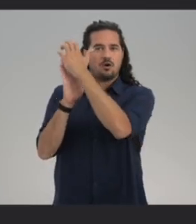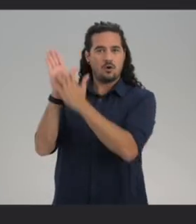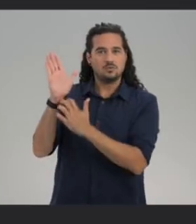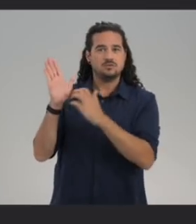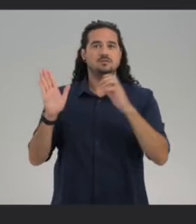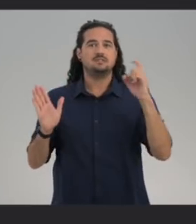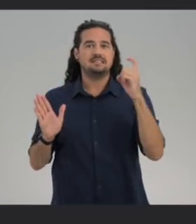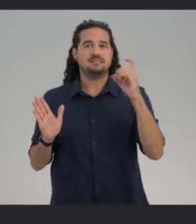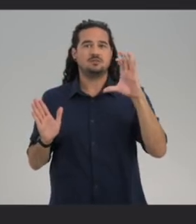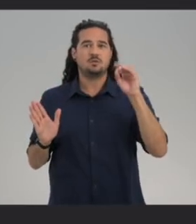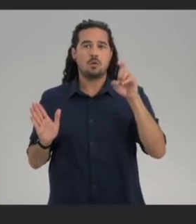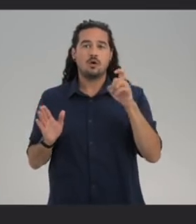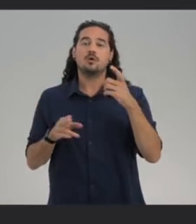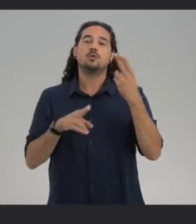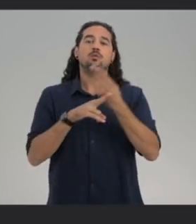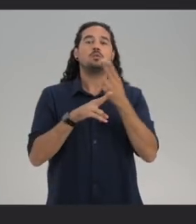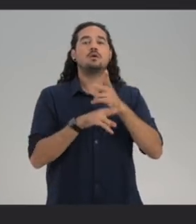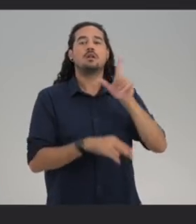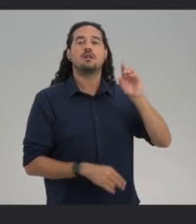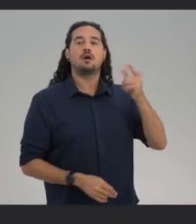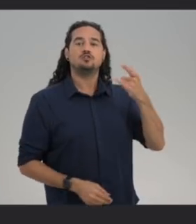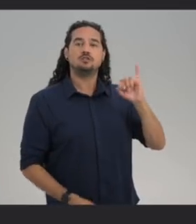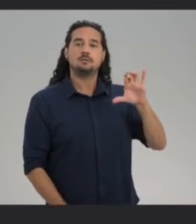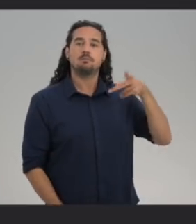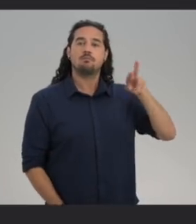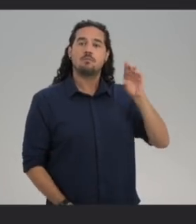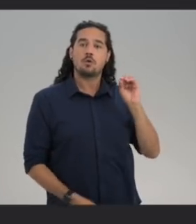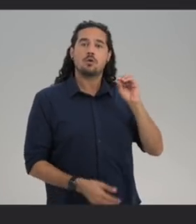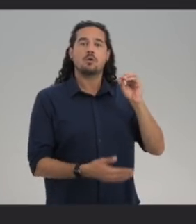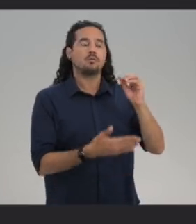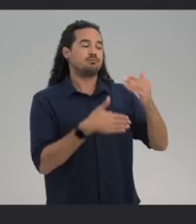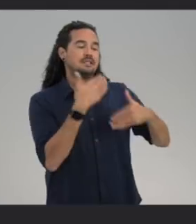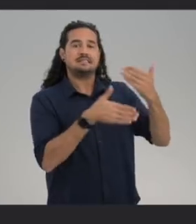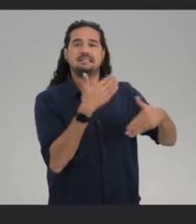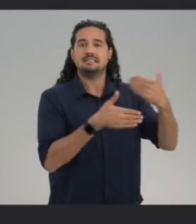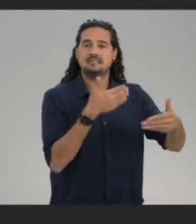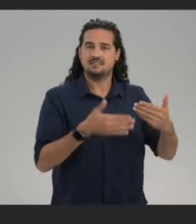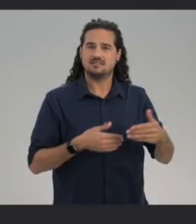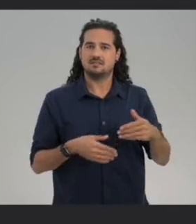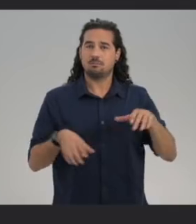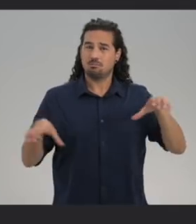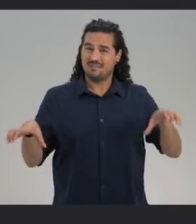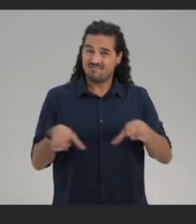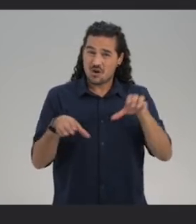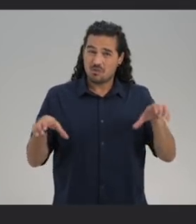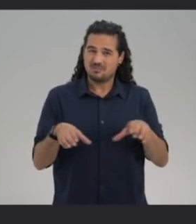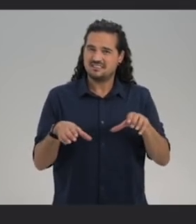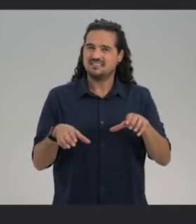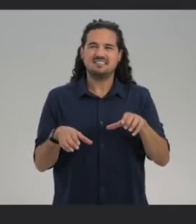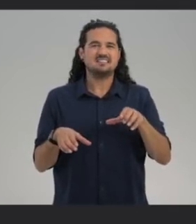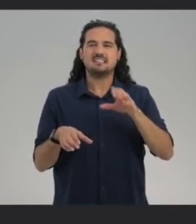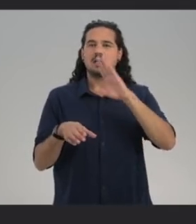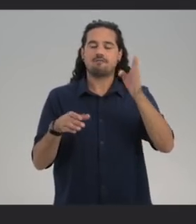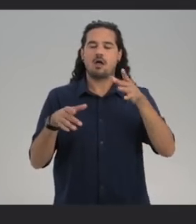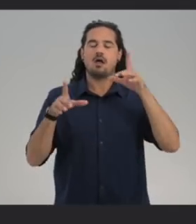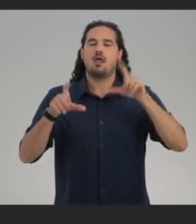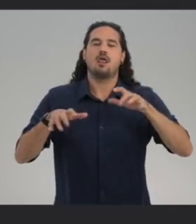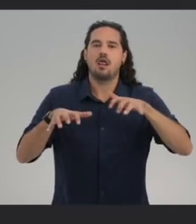or a musician using Logic Pro to take music production to a whole new level, performance never skips a beat.